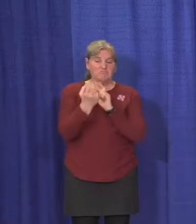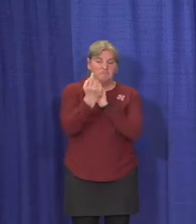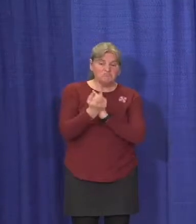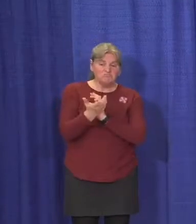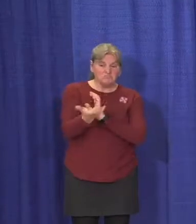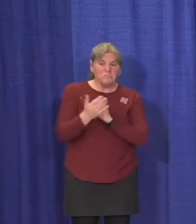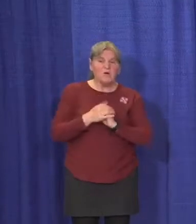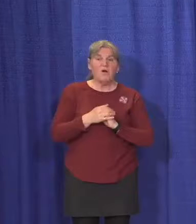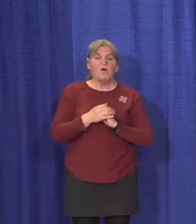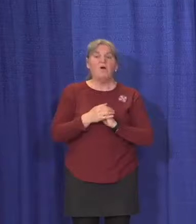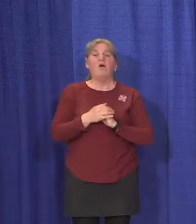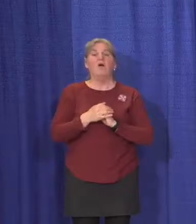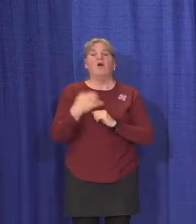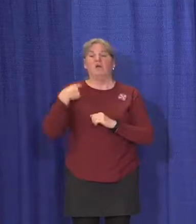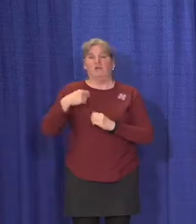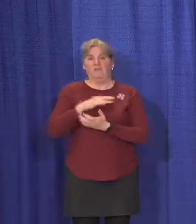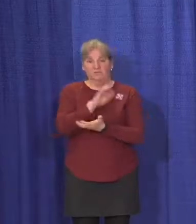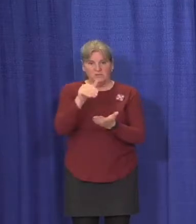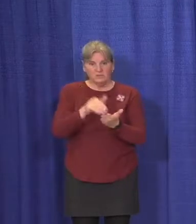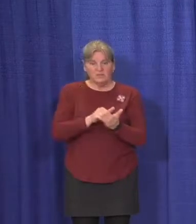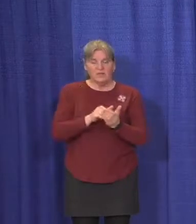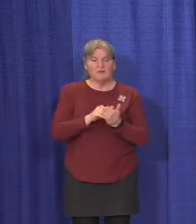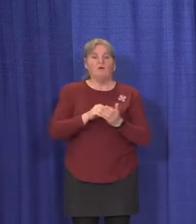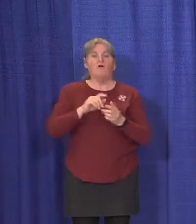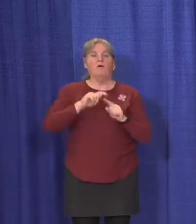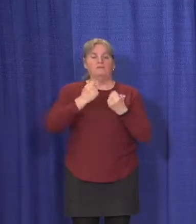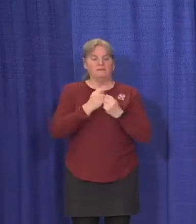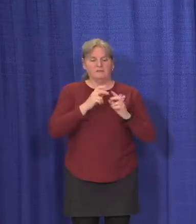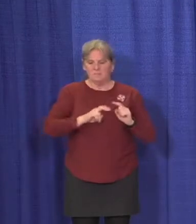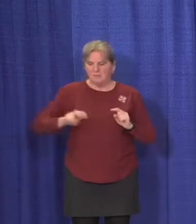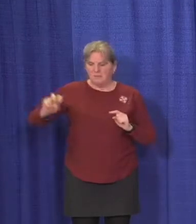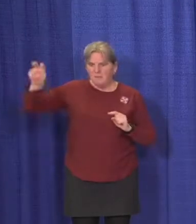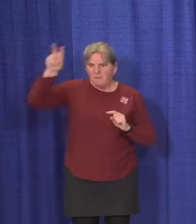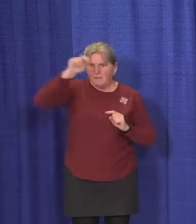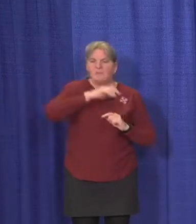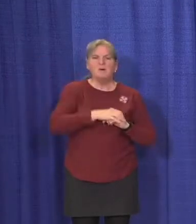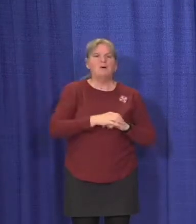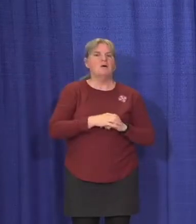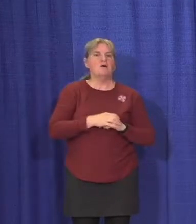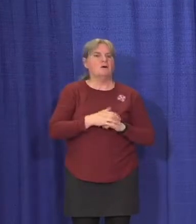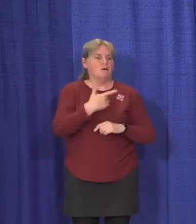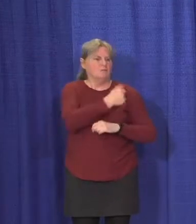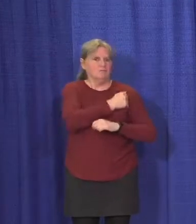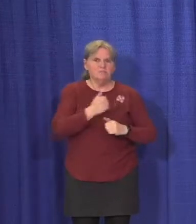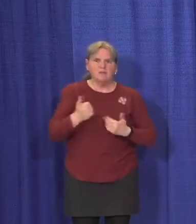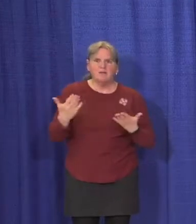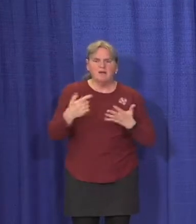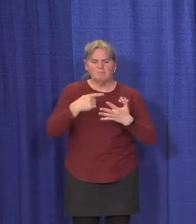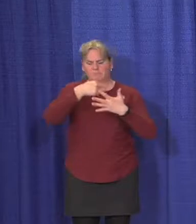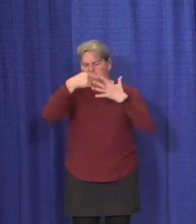public health or the convention Centre are the mobile team are the Royal Health centre,